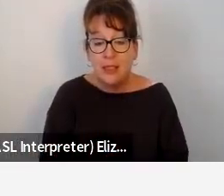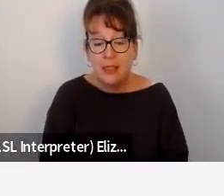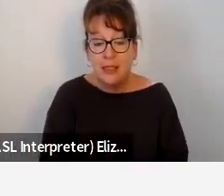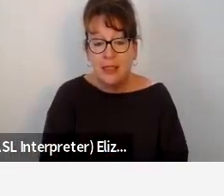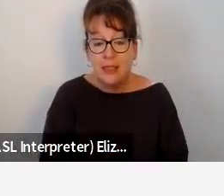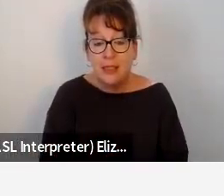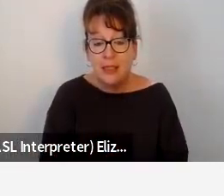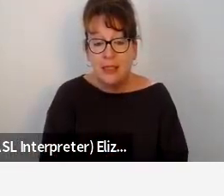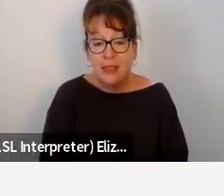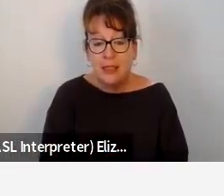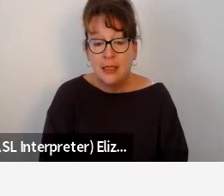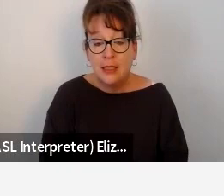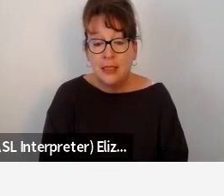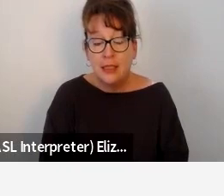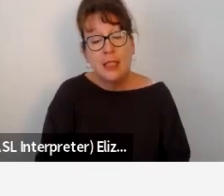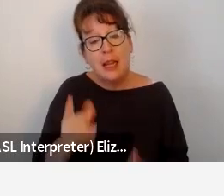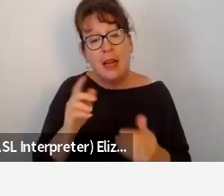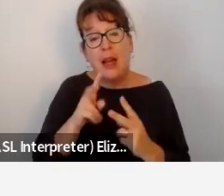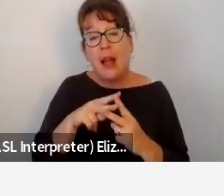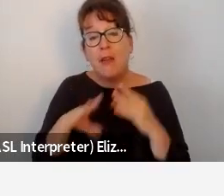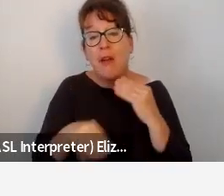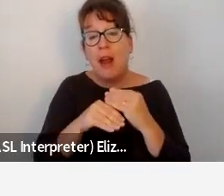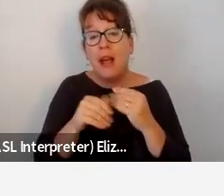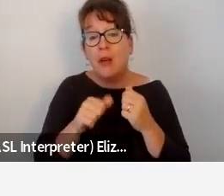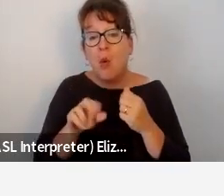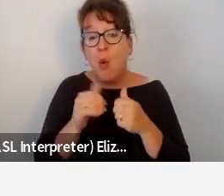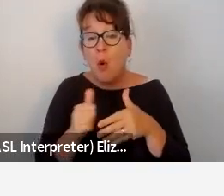it must be either located on-site, dedicated to ports,